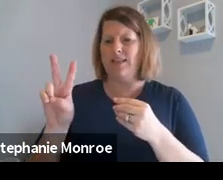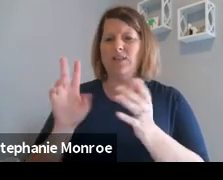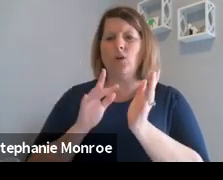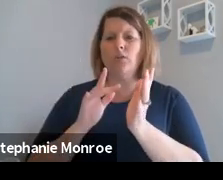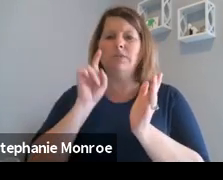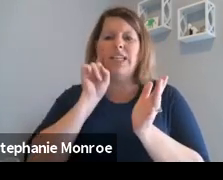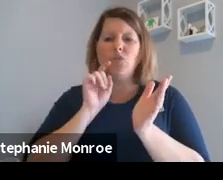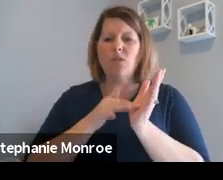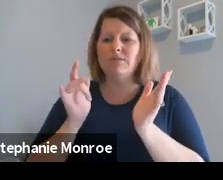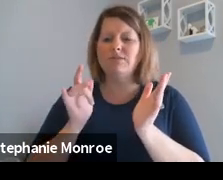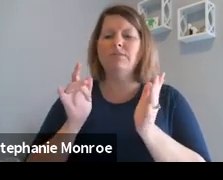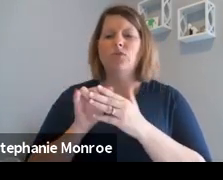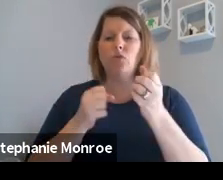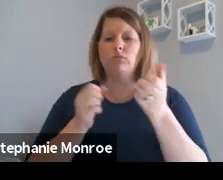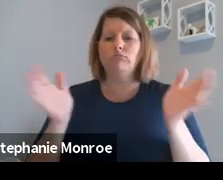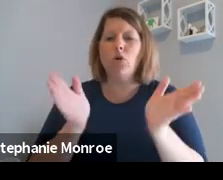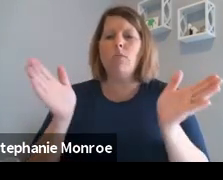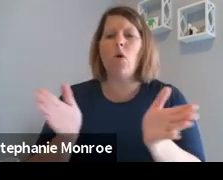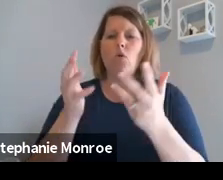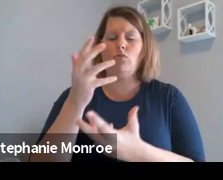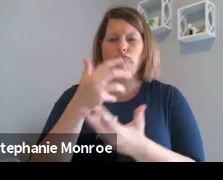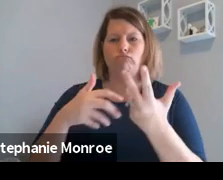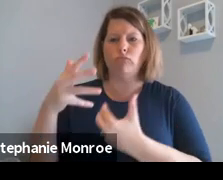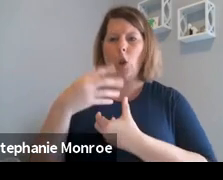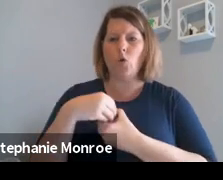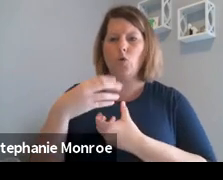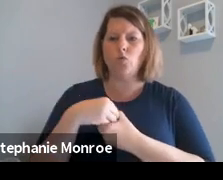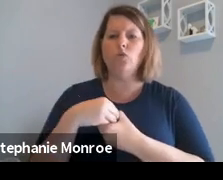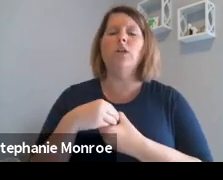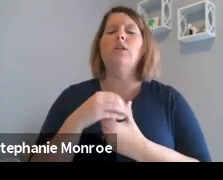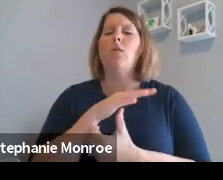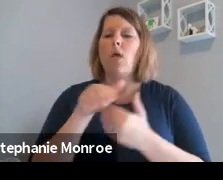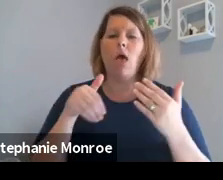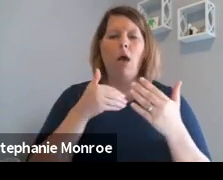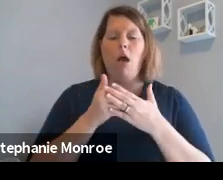in order to promote a culture of inclusion within and between all collaborating agencies.